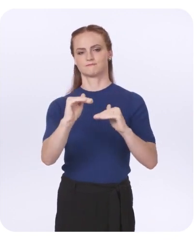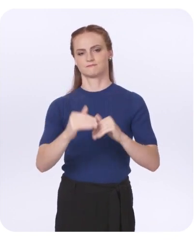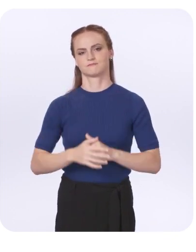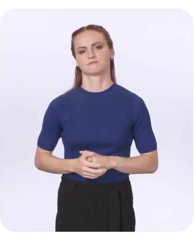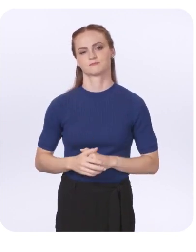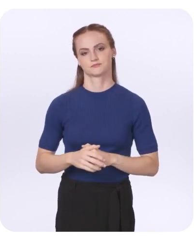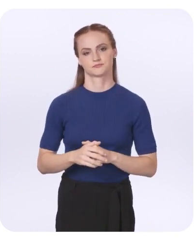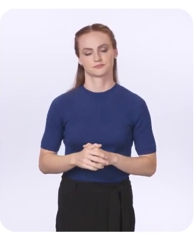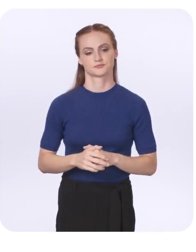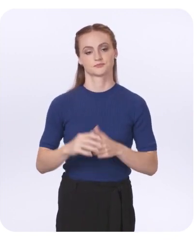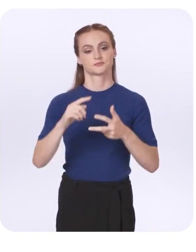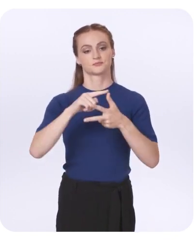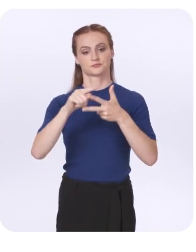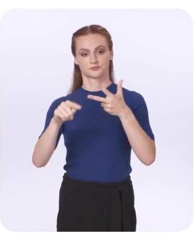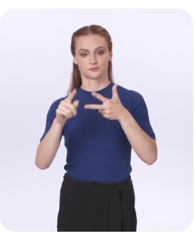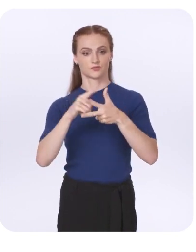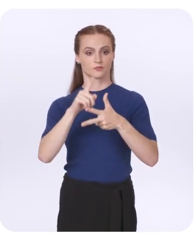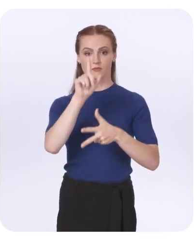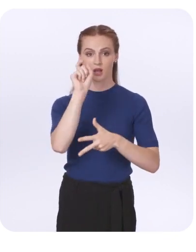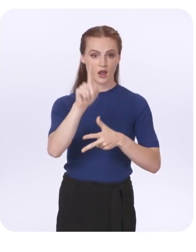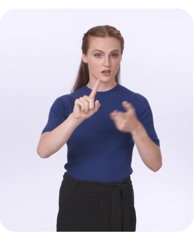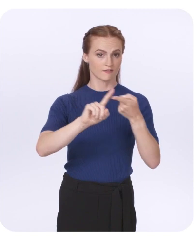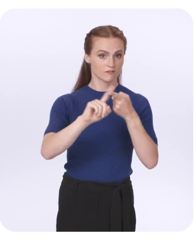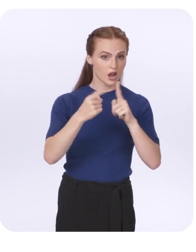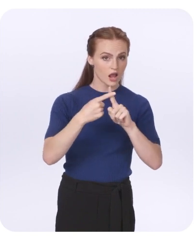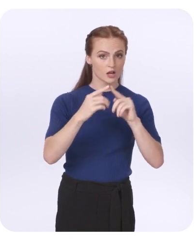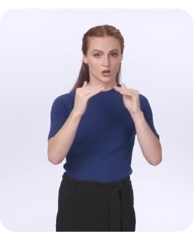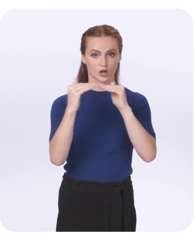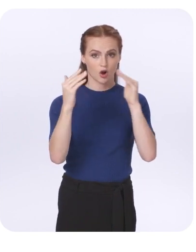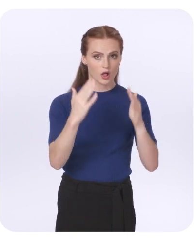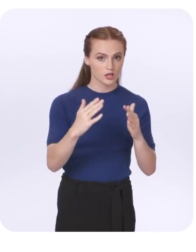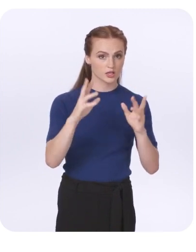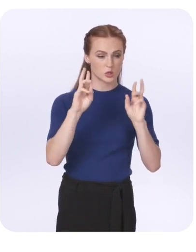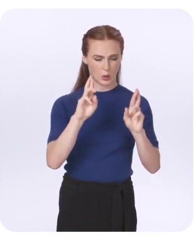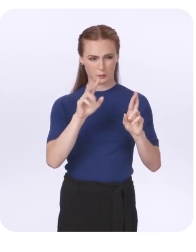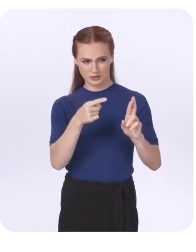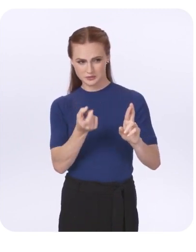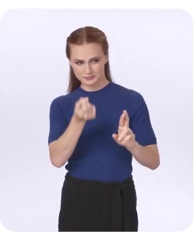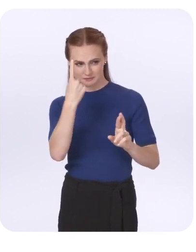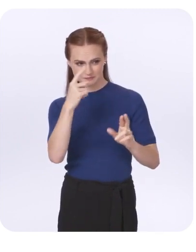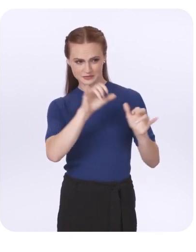We could ask a friend, a colleague, hoping they have experienced a similar situation. We go online;